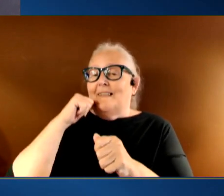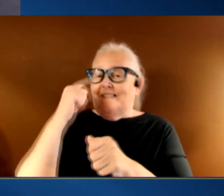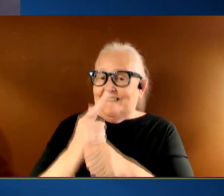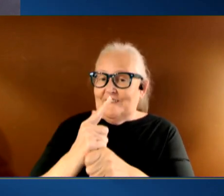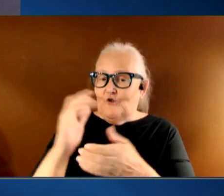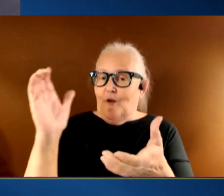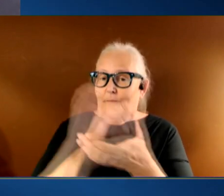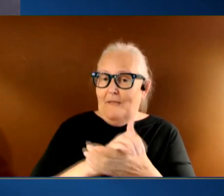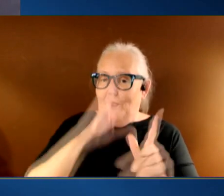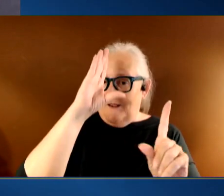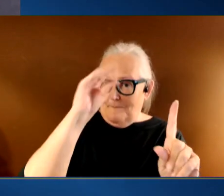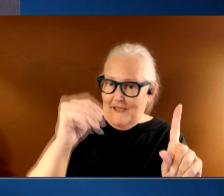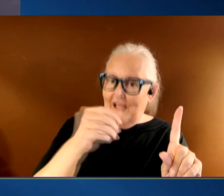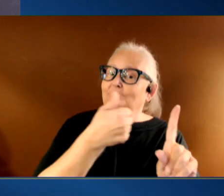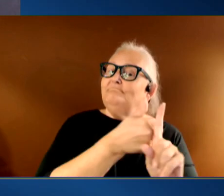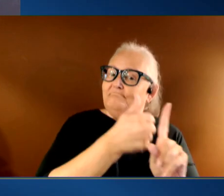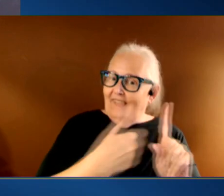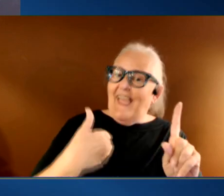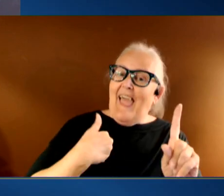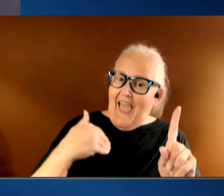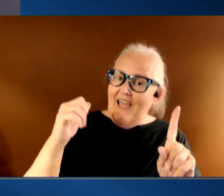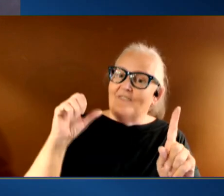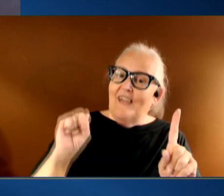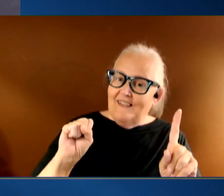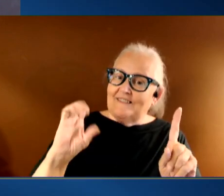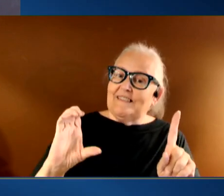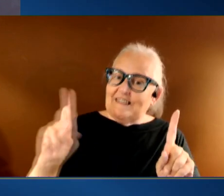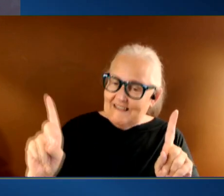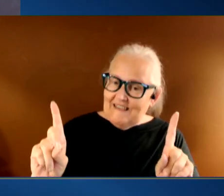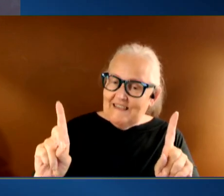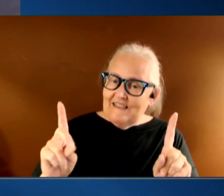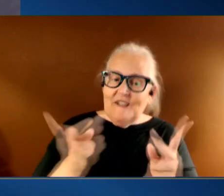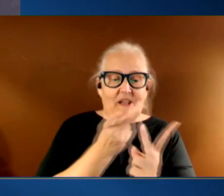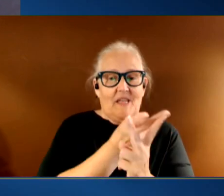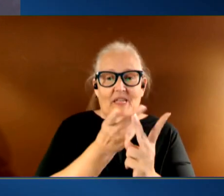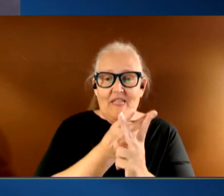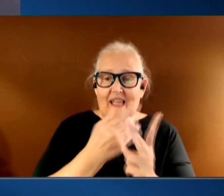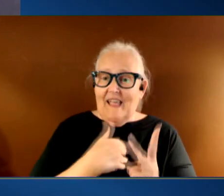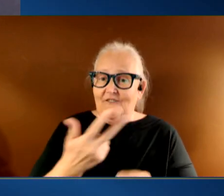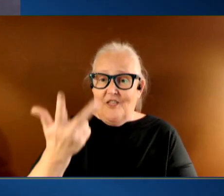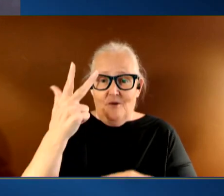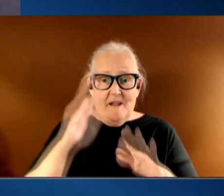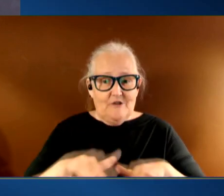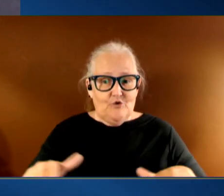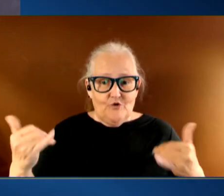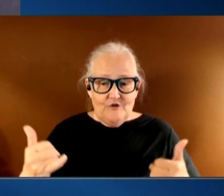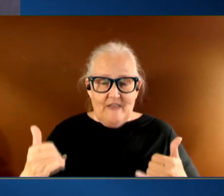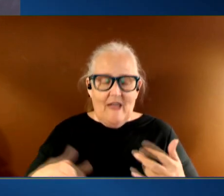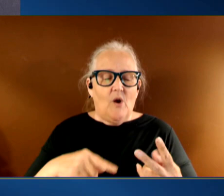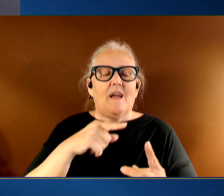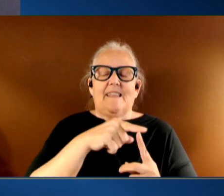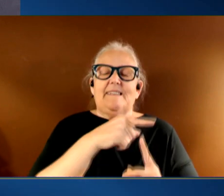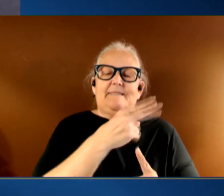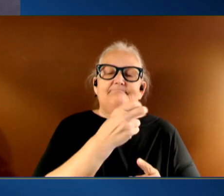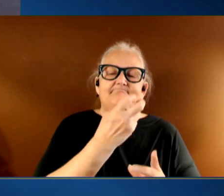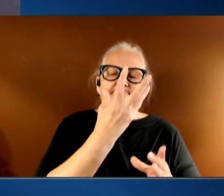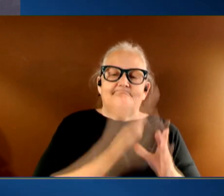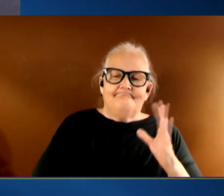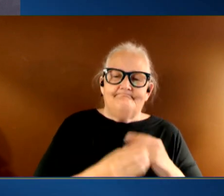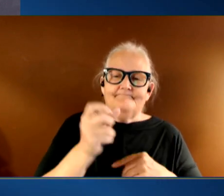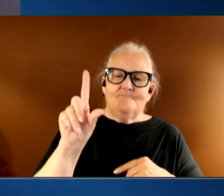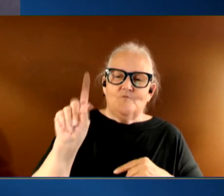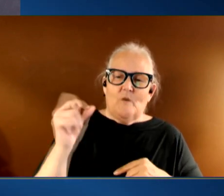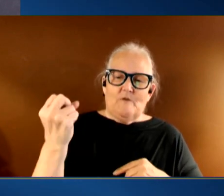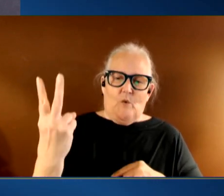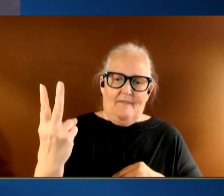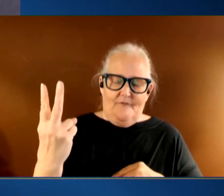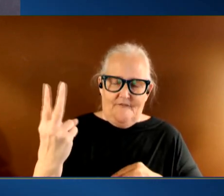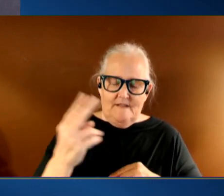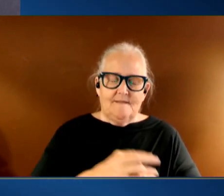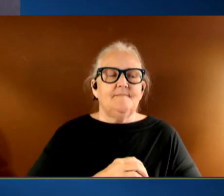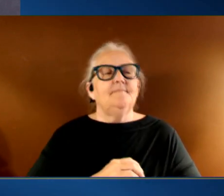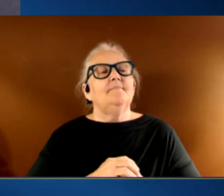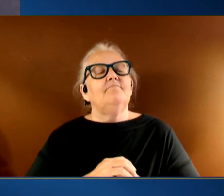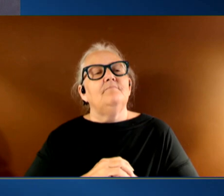cell disease. They have three children. He passed away in 2012. And the thing that I kept wondering